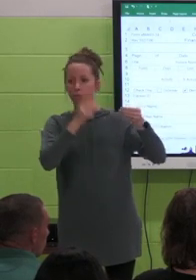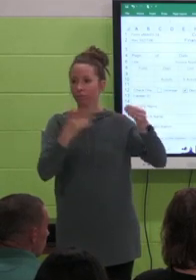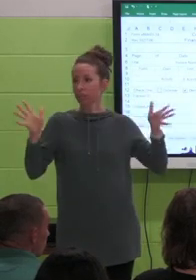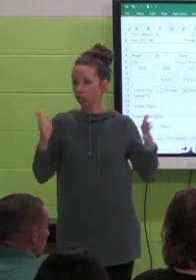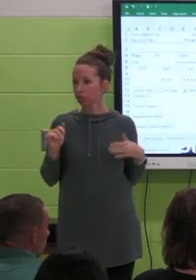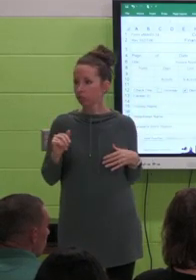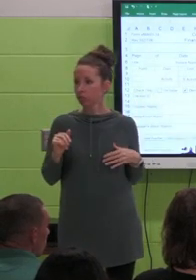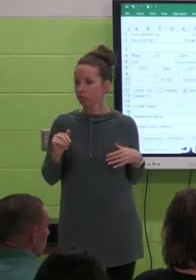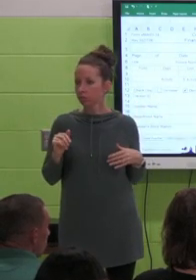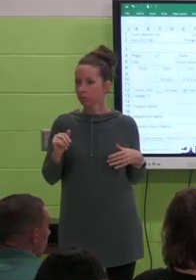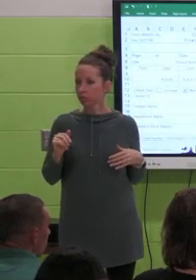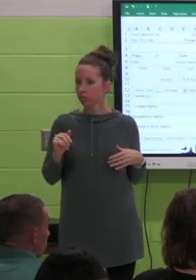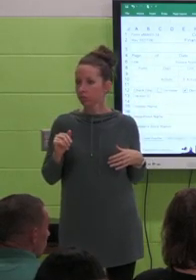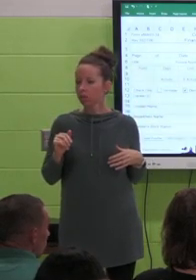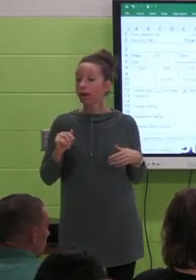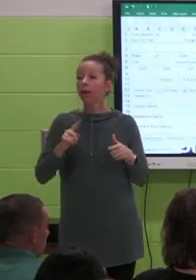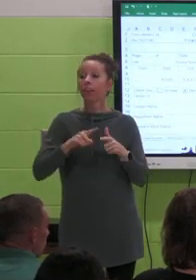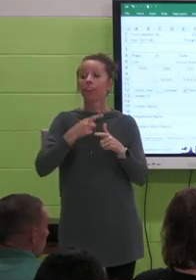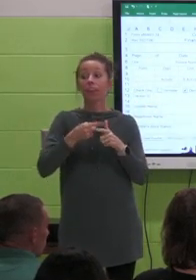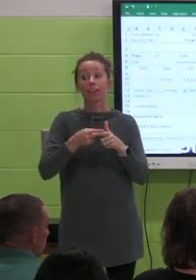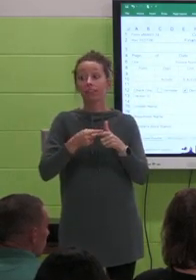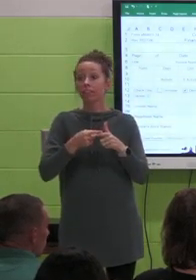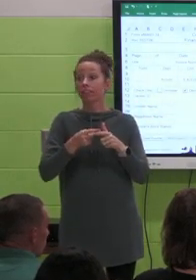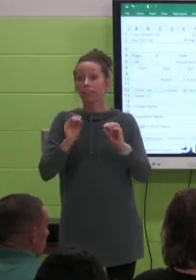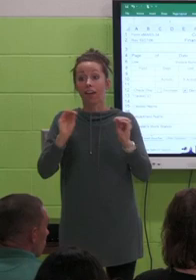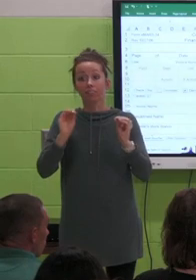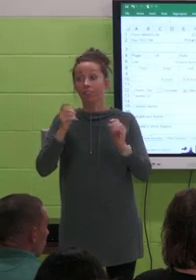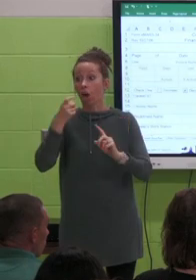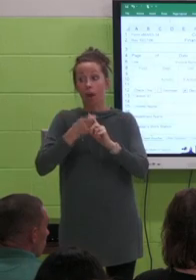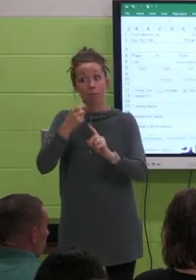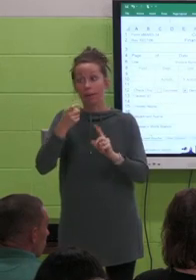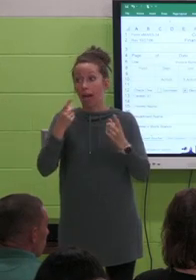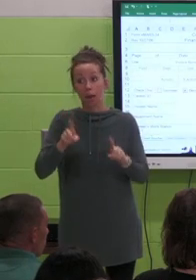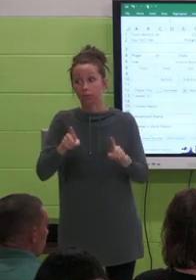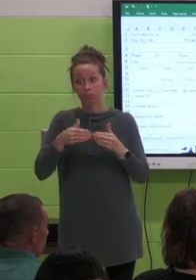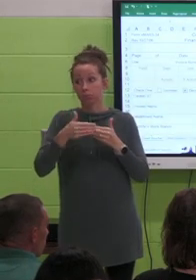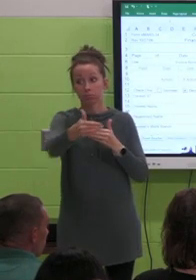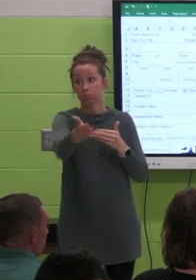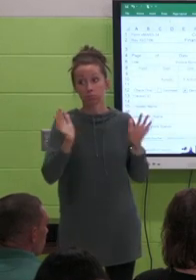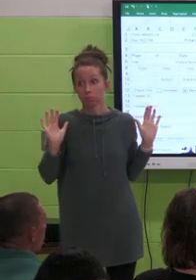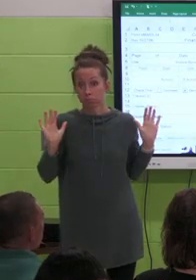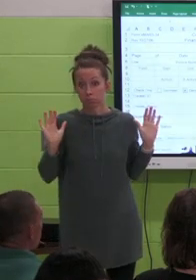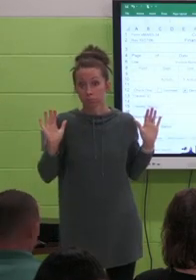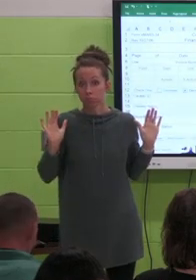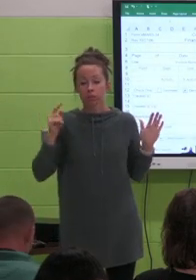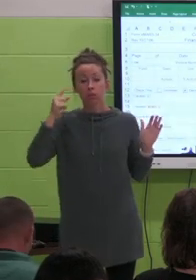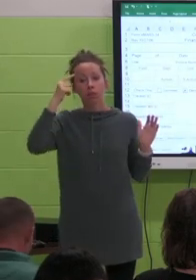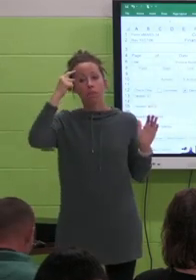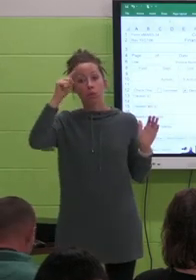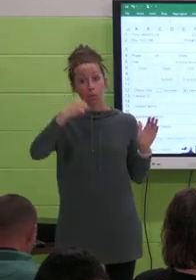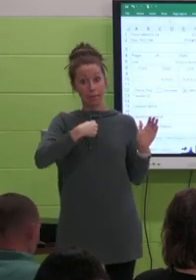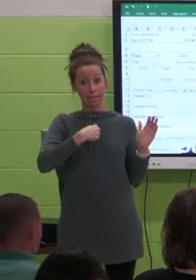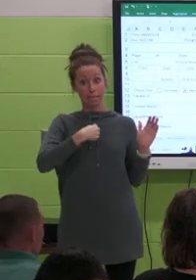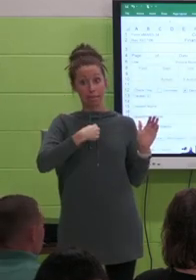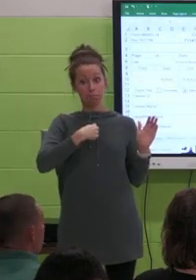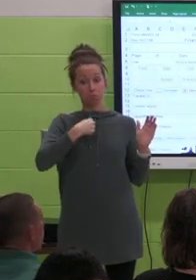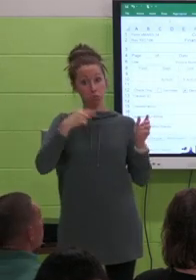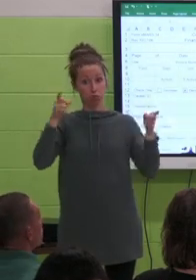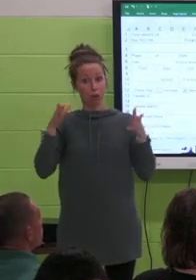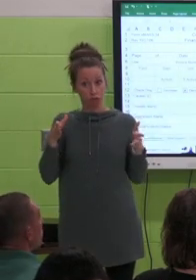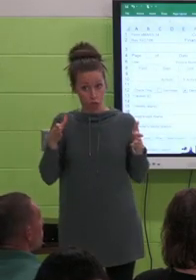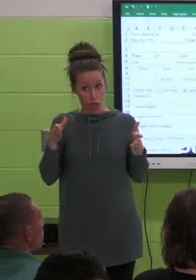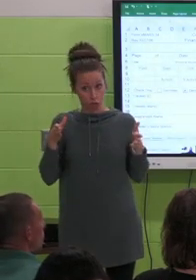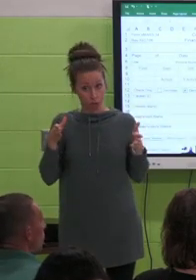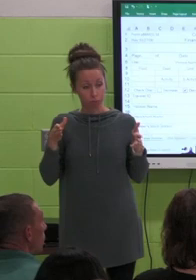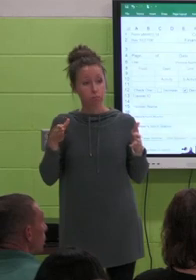that point it nothing else automatically happens okay so like for me because I'm a director I would